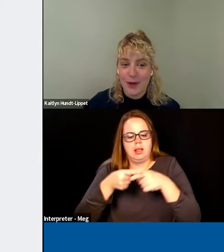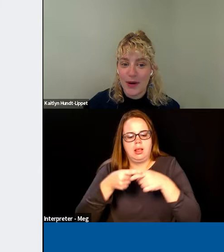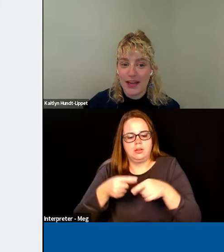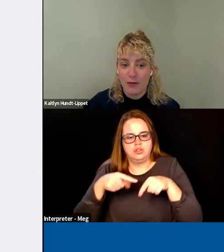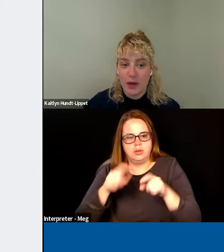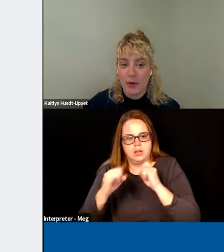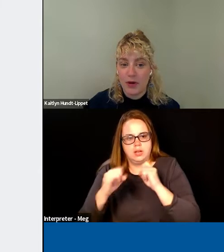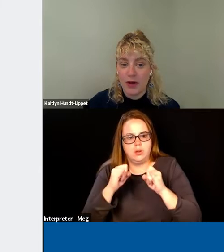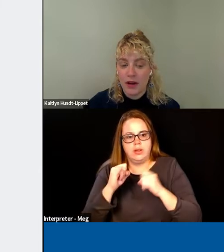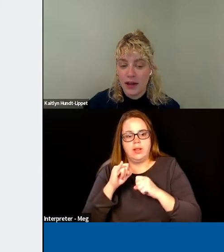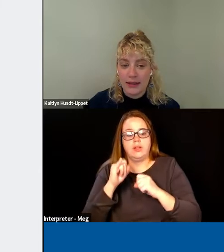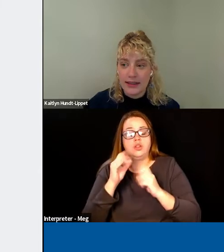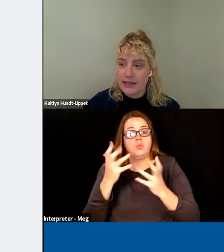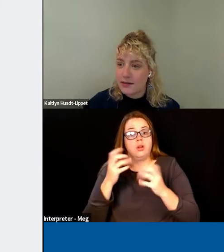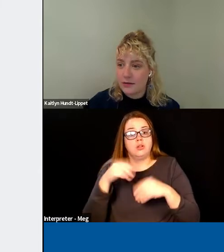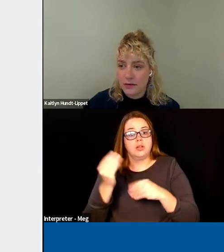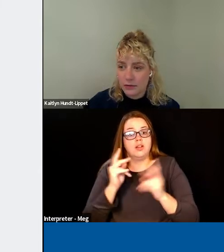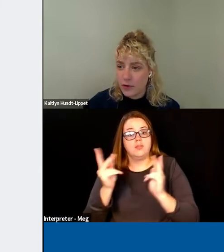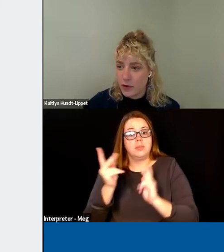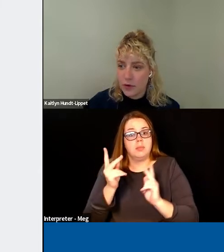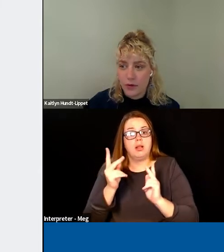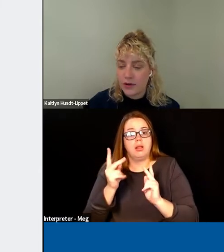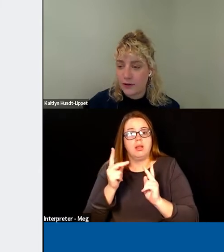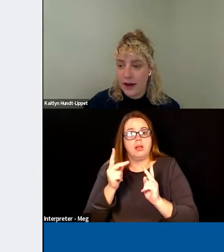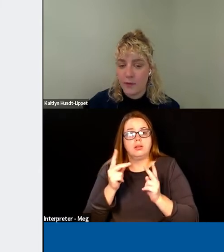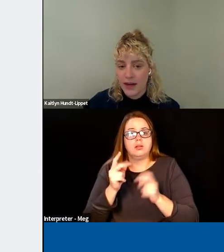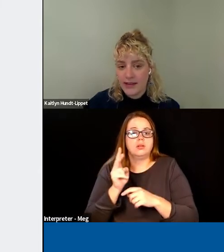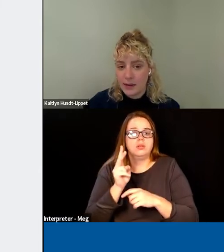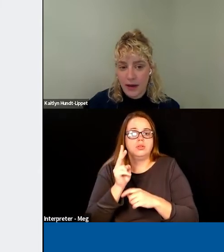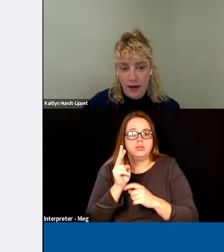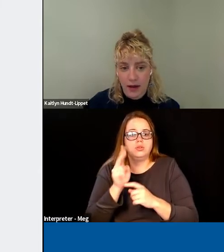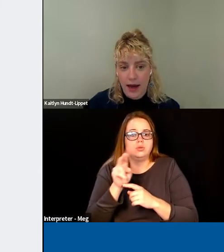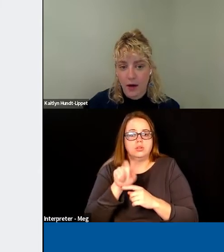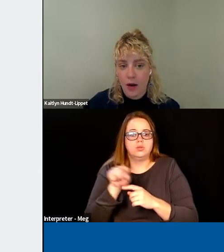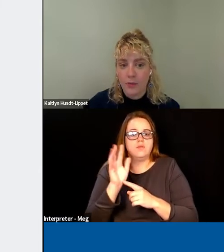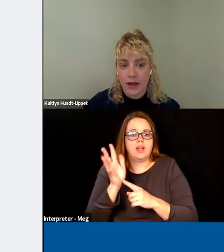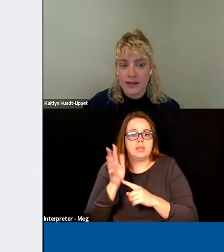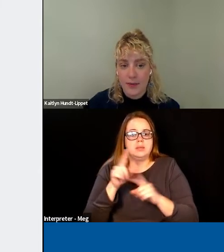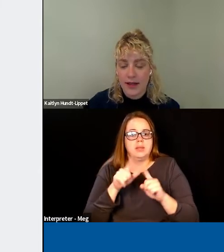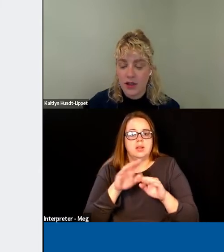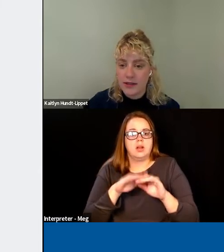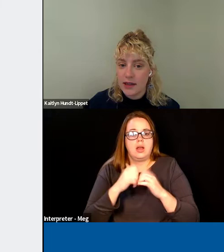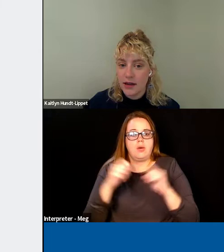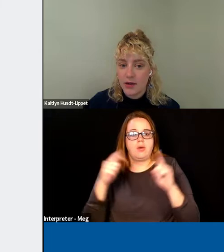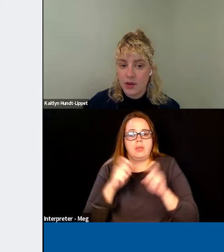You really wanna give people at least two to five minutes, depending on how complex the page is,